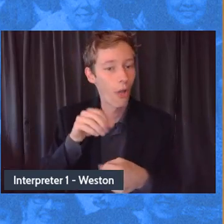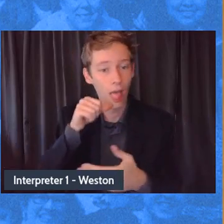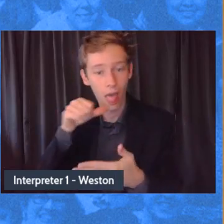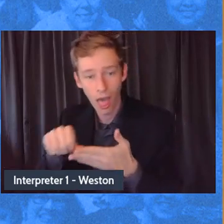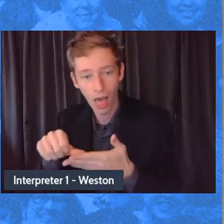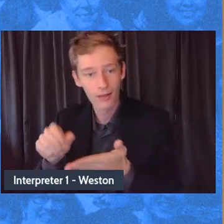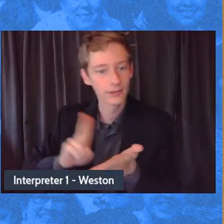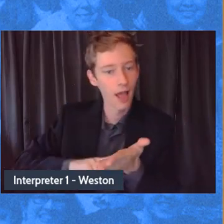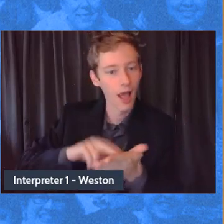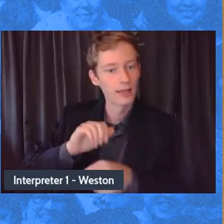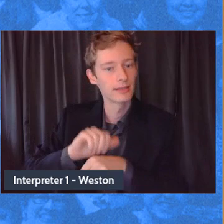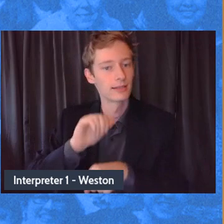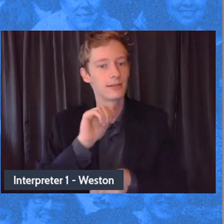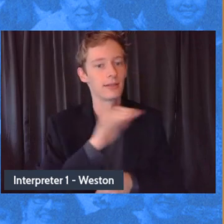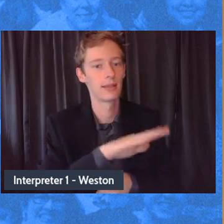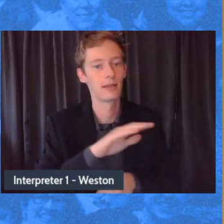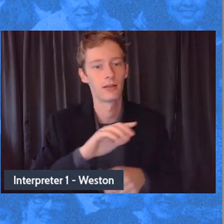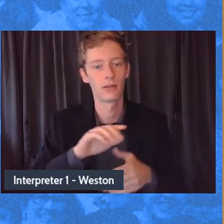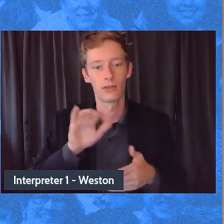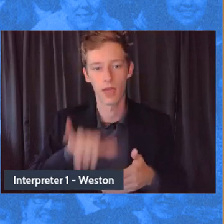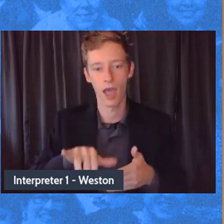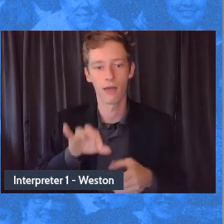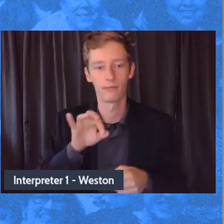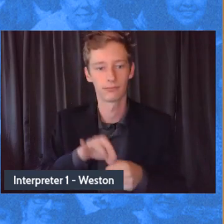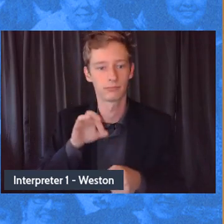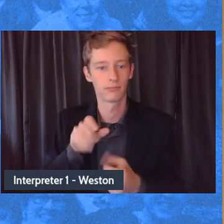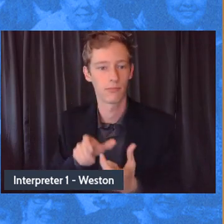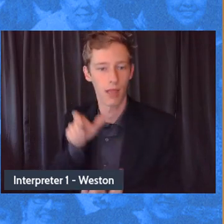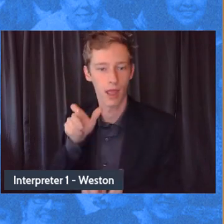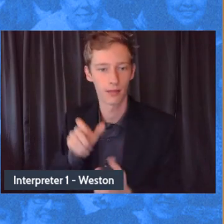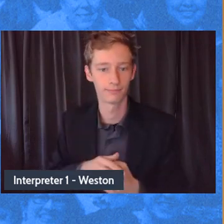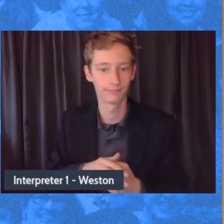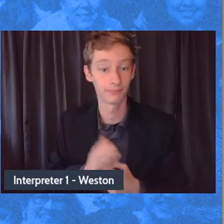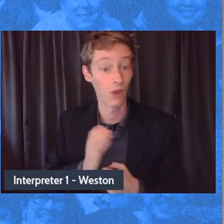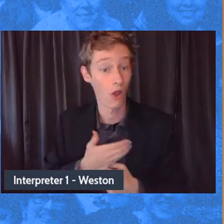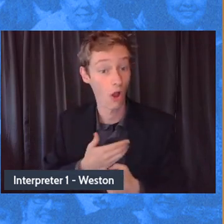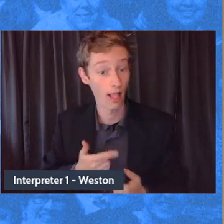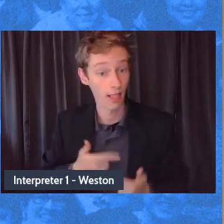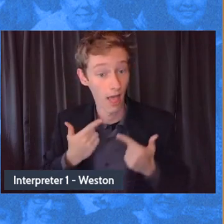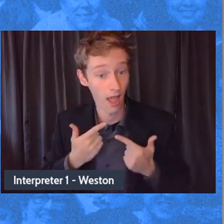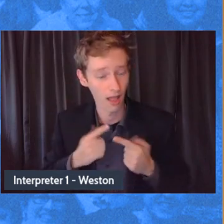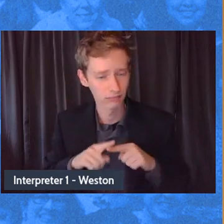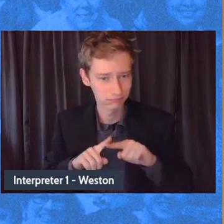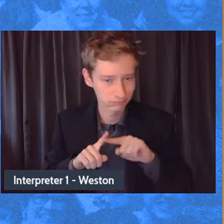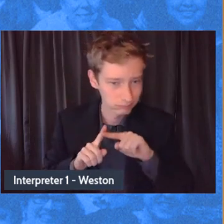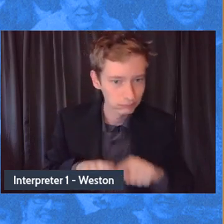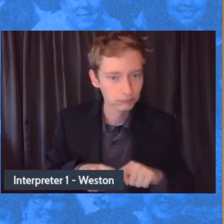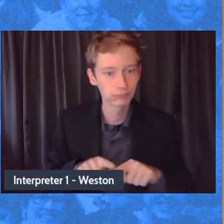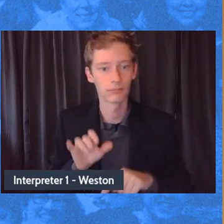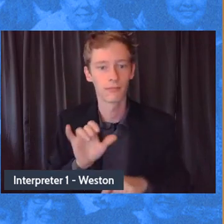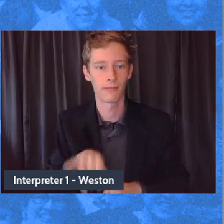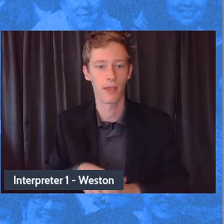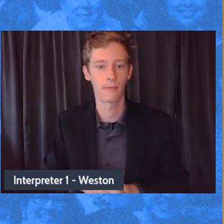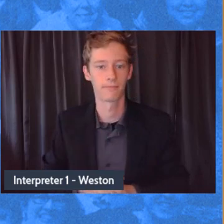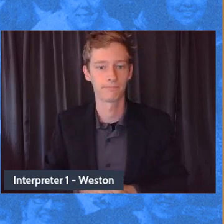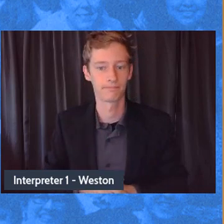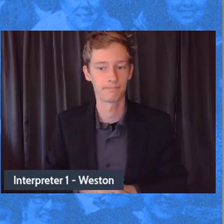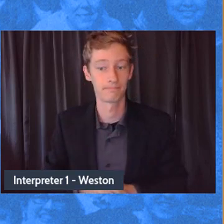Our lives depend on it. In Virginia, as we know it, depends on it. And we've come too far to let Republicans take us backwards.